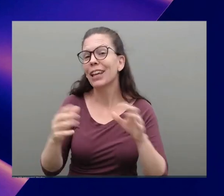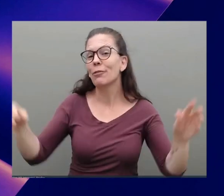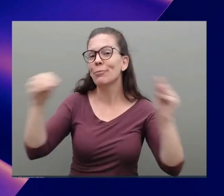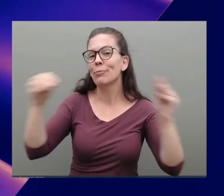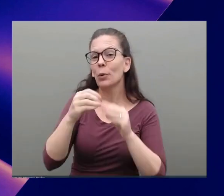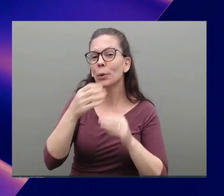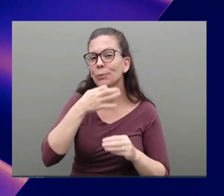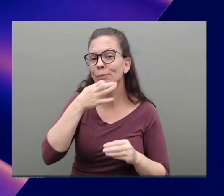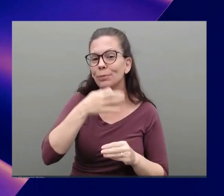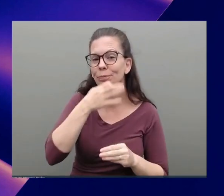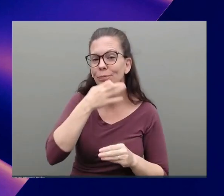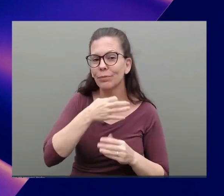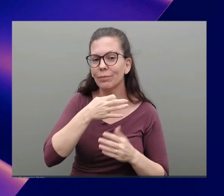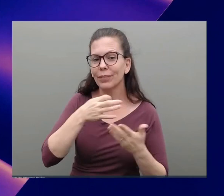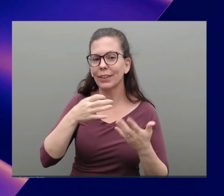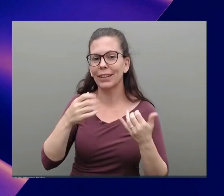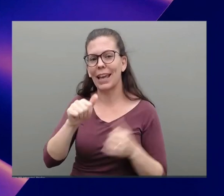This is "AWS On Air."